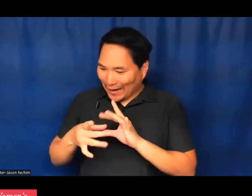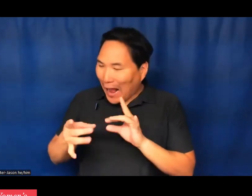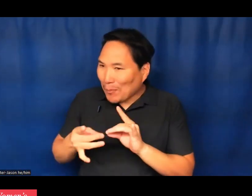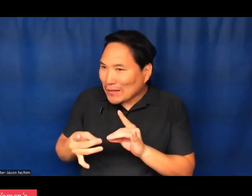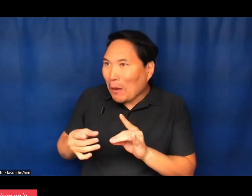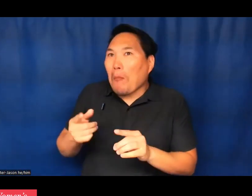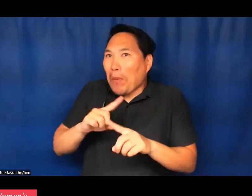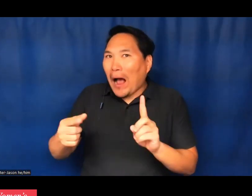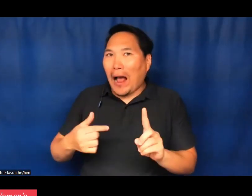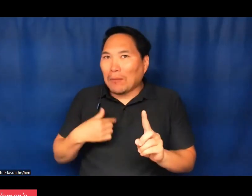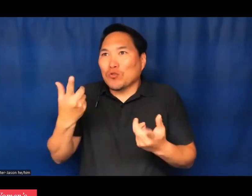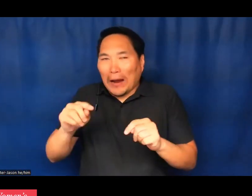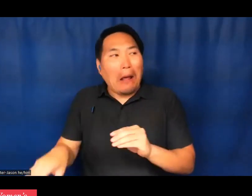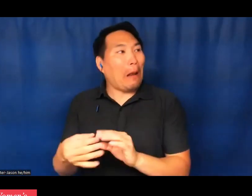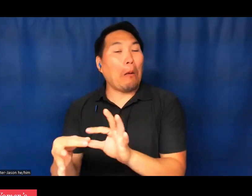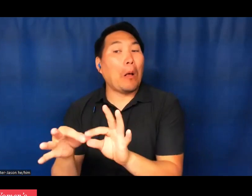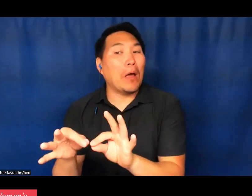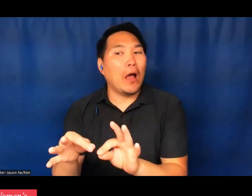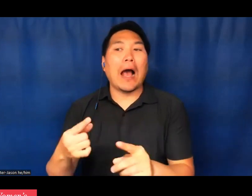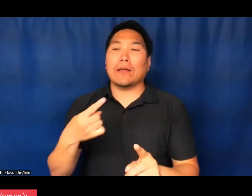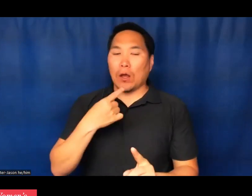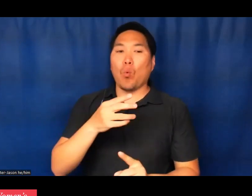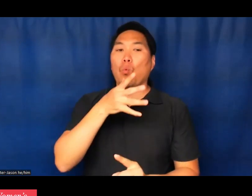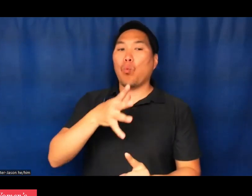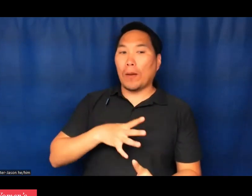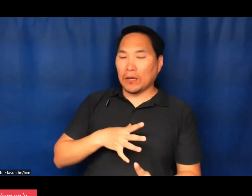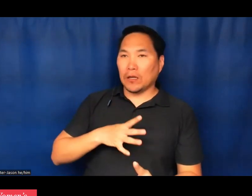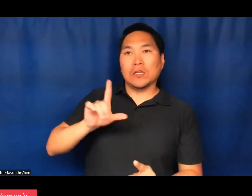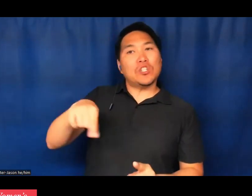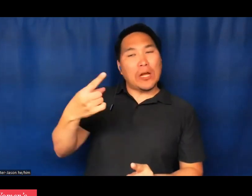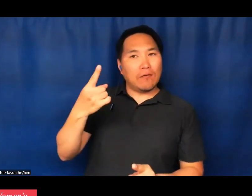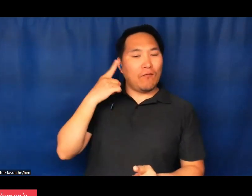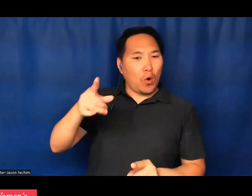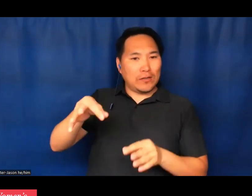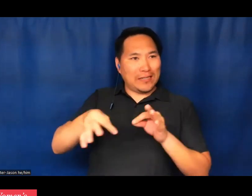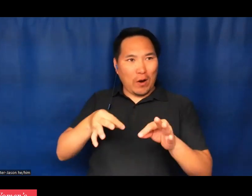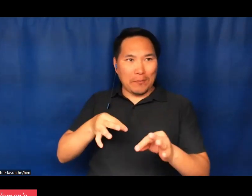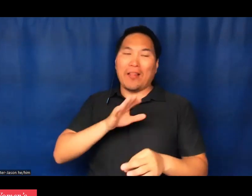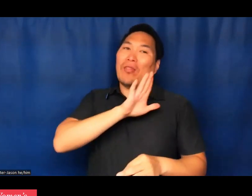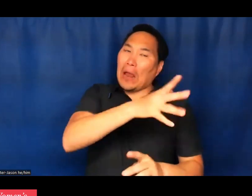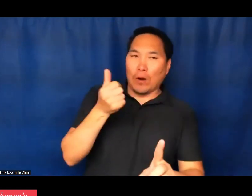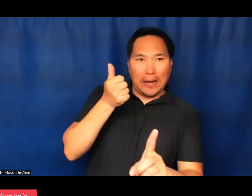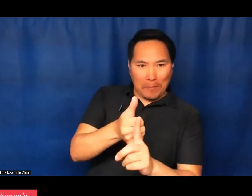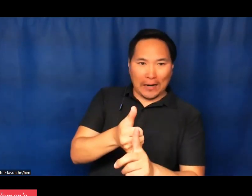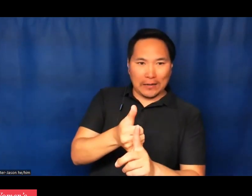I will use the term "woman" to describe the impact of the court's decision and the dissent.